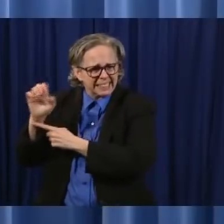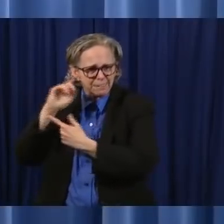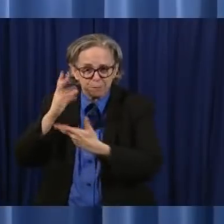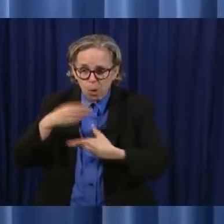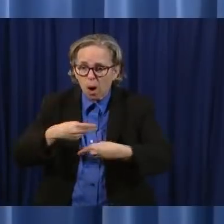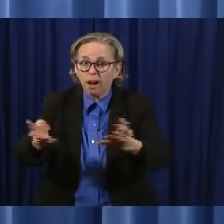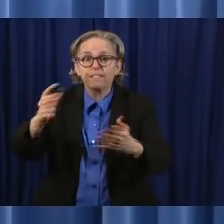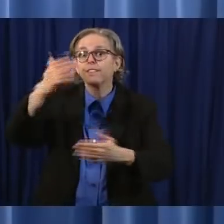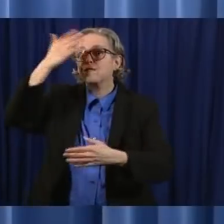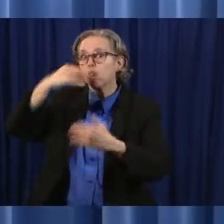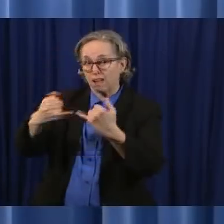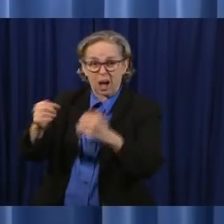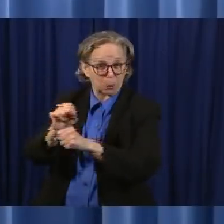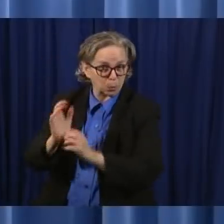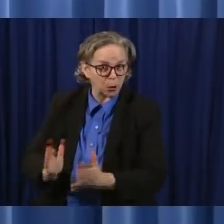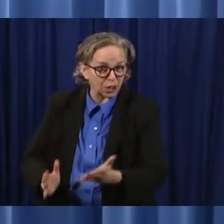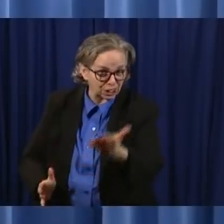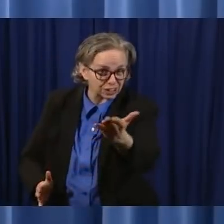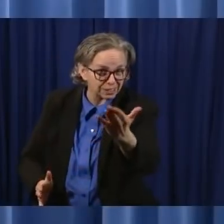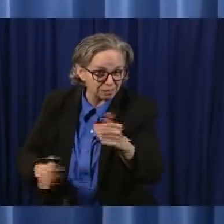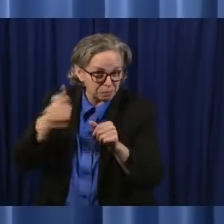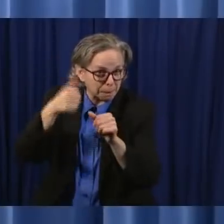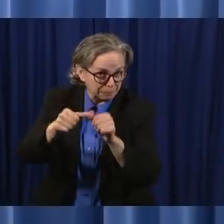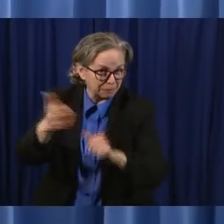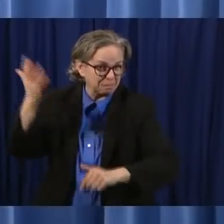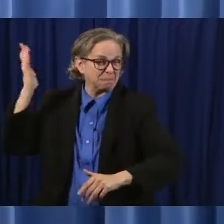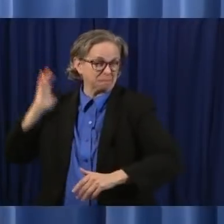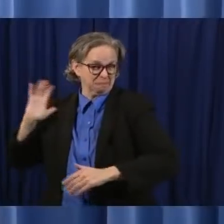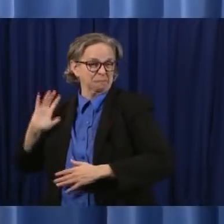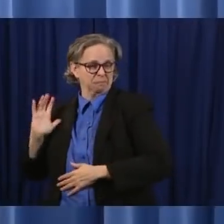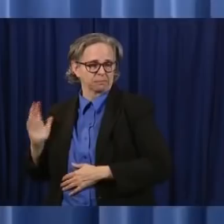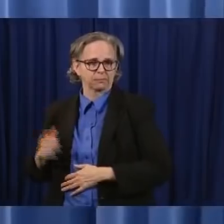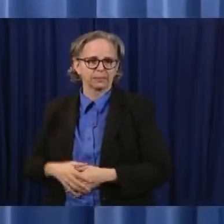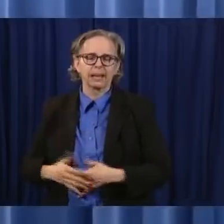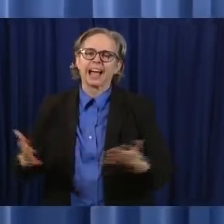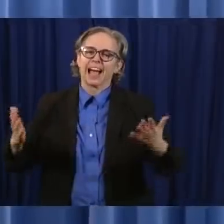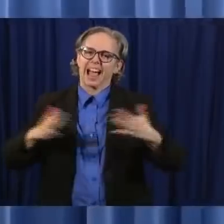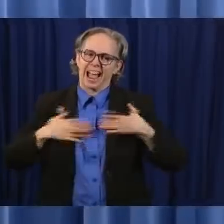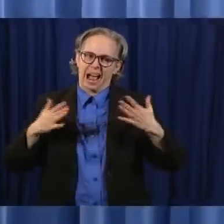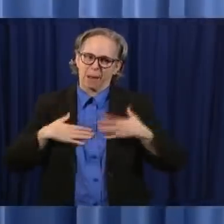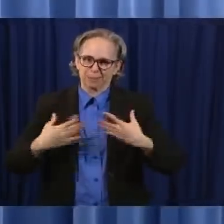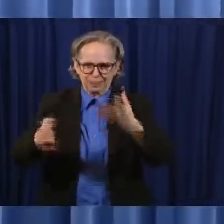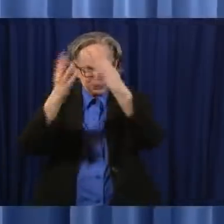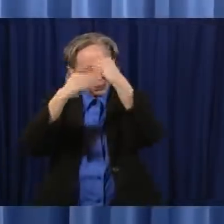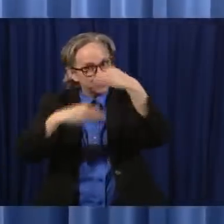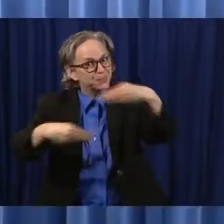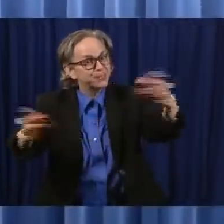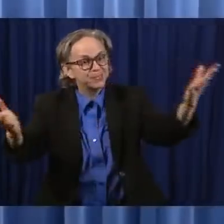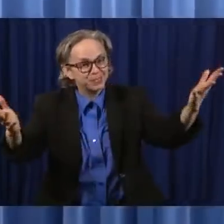WHEN THIS CRISIS BEGAN, WE TOLD YOU WE WERE GOING TO DO EVERYTHING WE COULD TO ENSURE THAT THOSE OF THE FRONT LINES